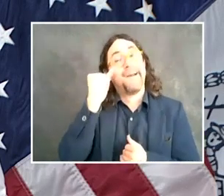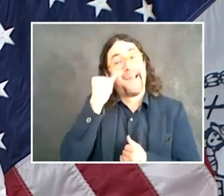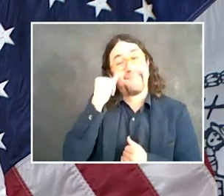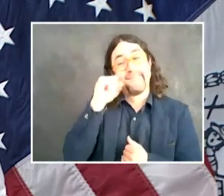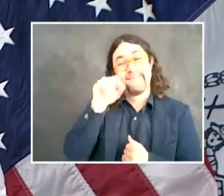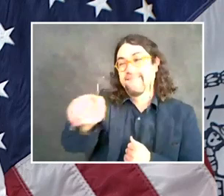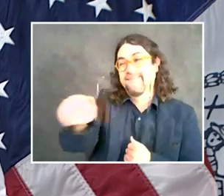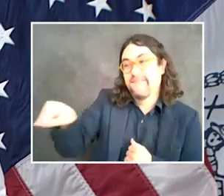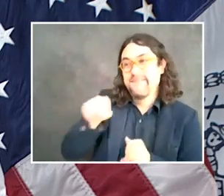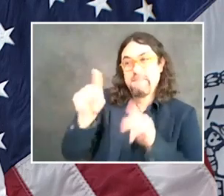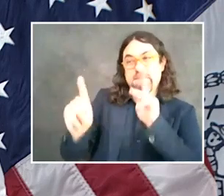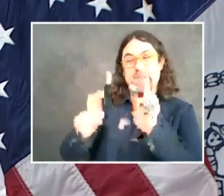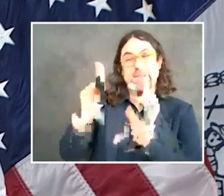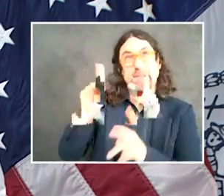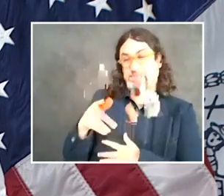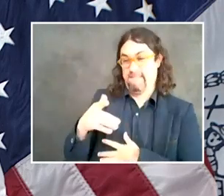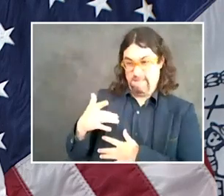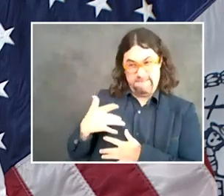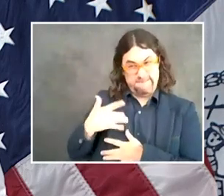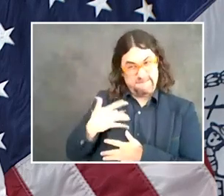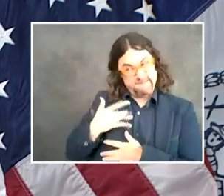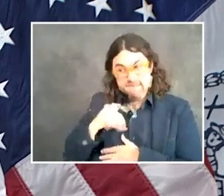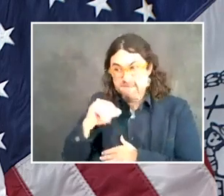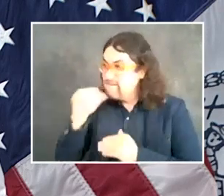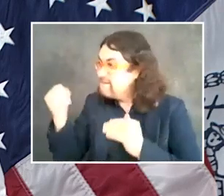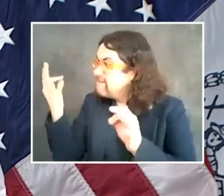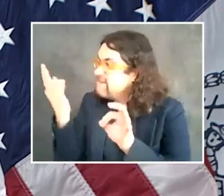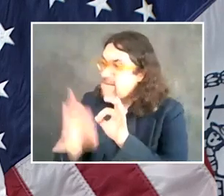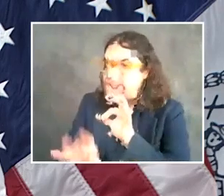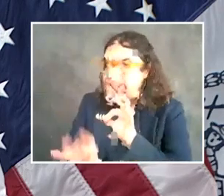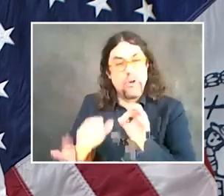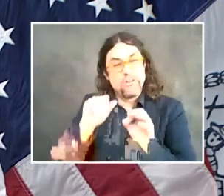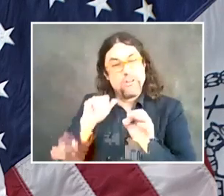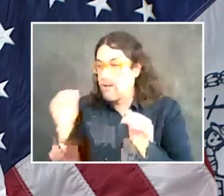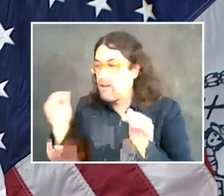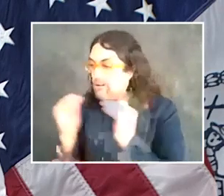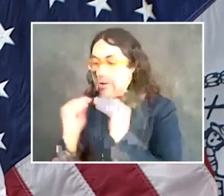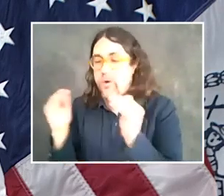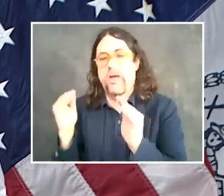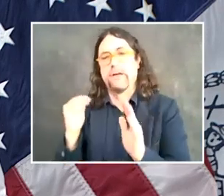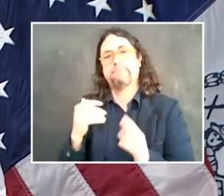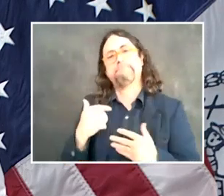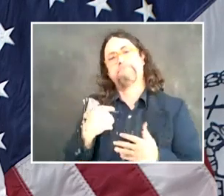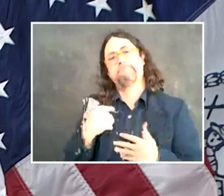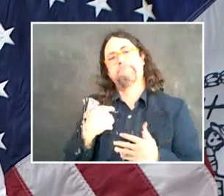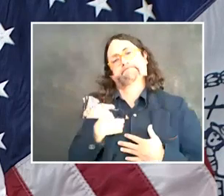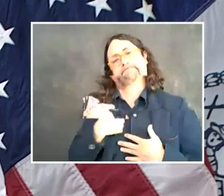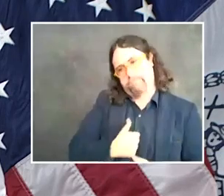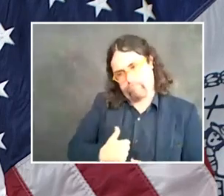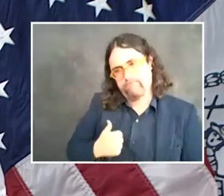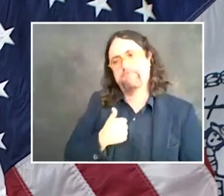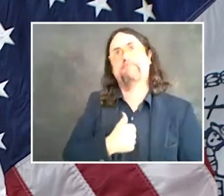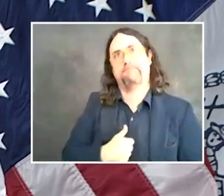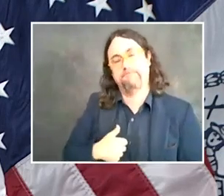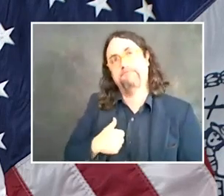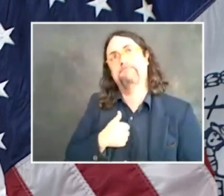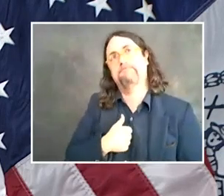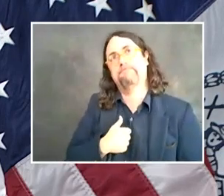THAT WAS NOT MY INTENTION. IT WAS SAID WITH LOVE, BUT IT WAS TOUGH LOVE. IT WAS ANGER AND FRUSTRATION.